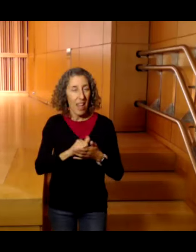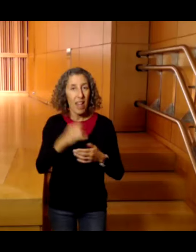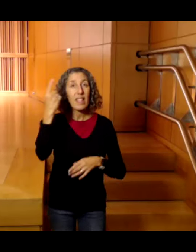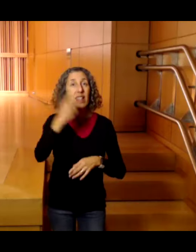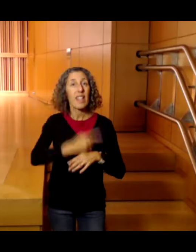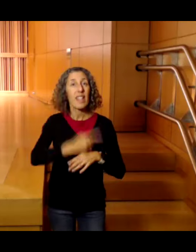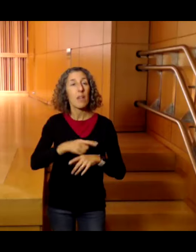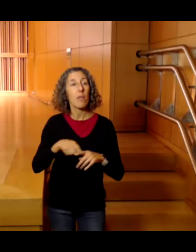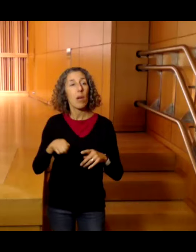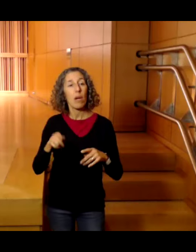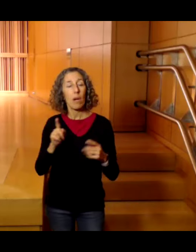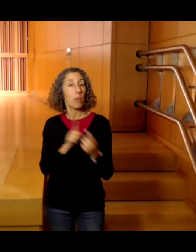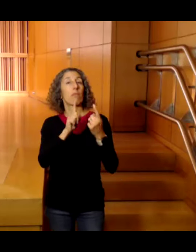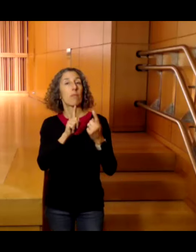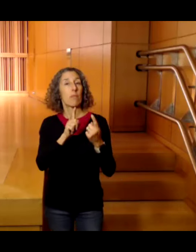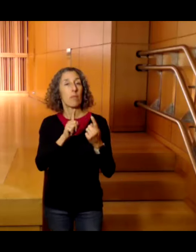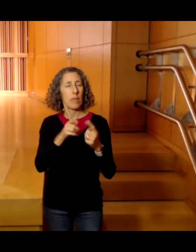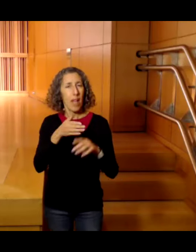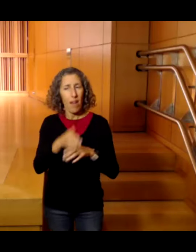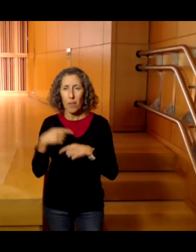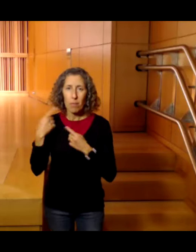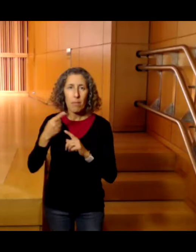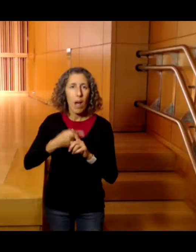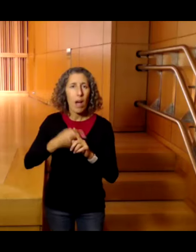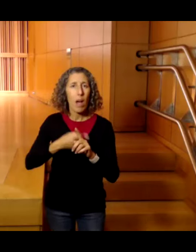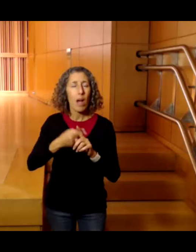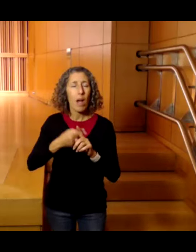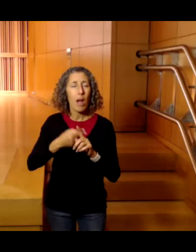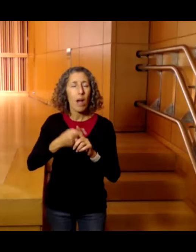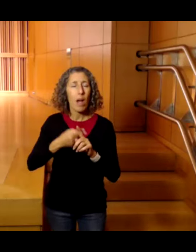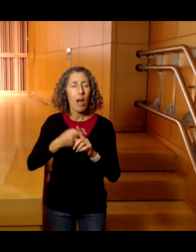The unlikely pair, small and large. Black and brown.